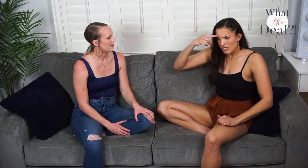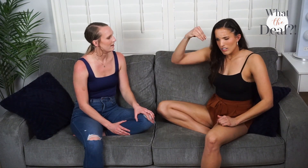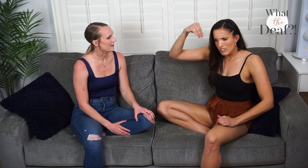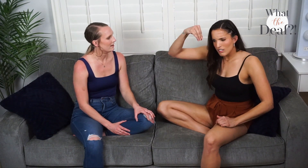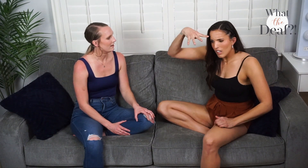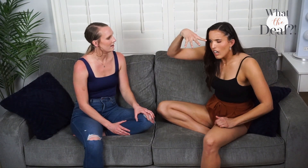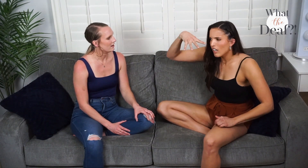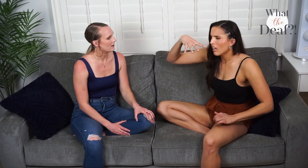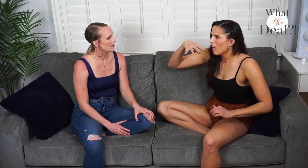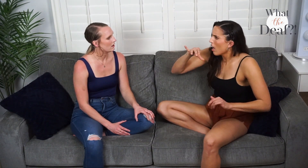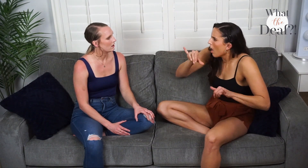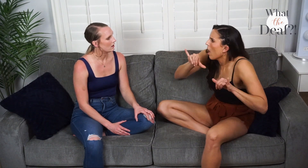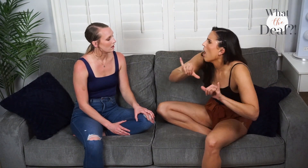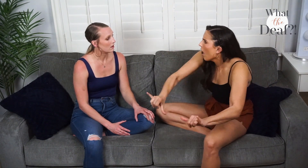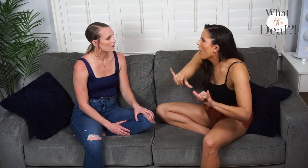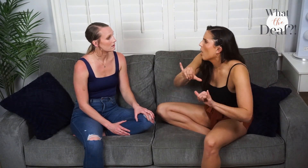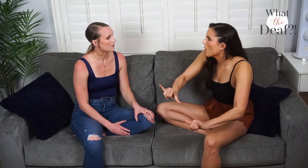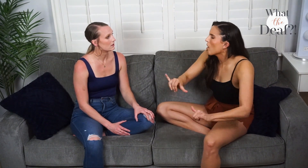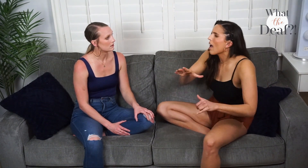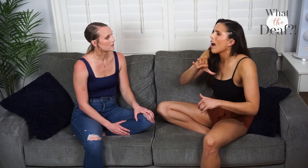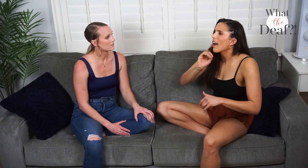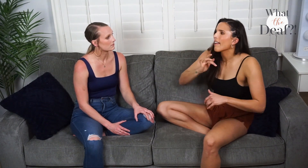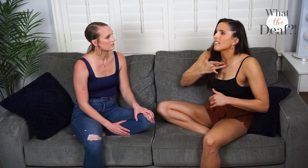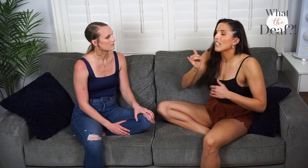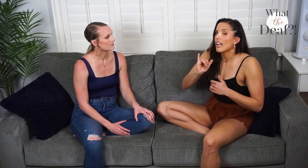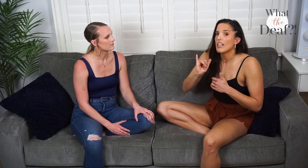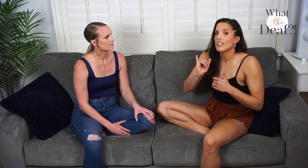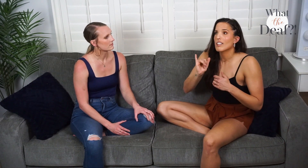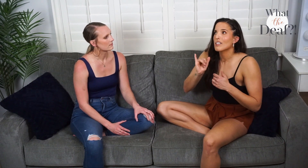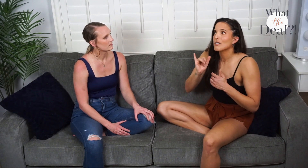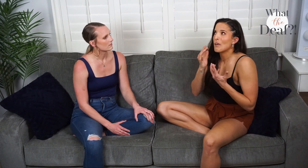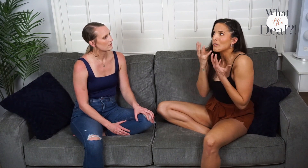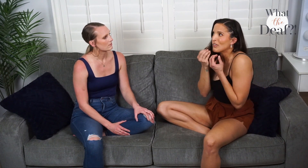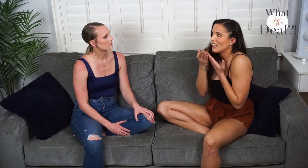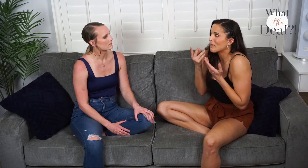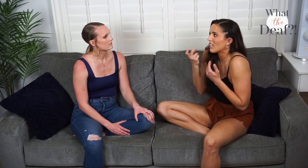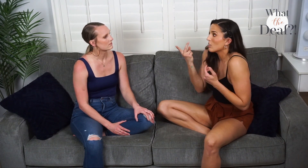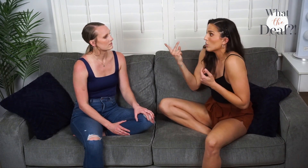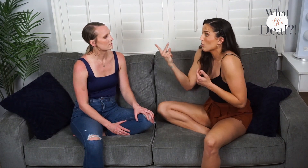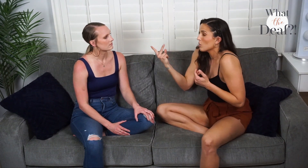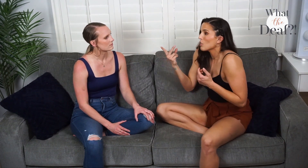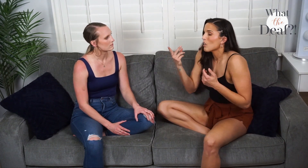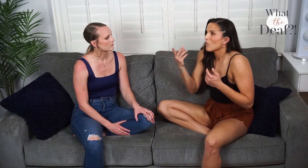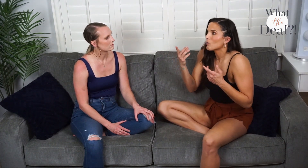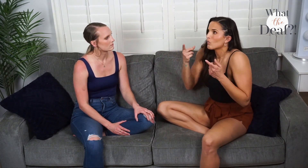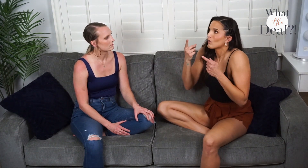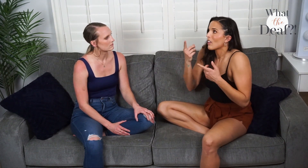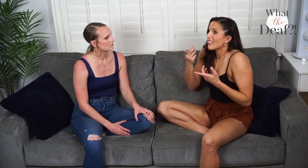And there's a light bulb that goes off and they're like, oh my God. And I feel like it's such a beautiful thing to witness